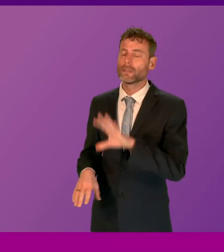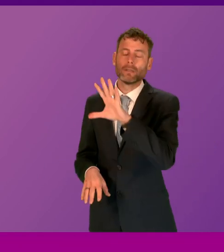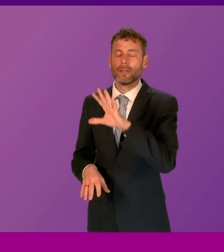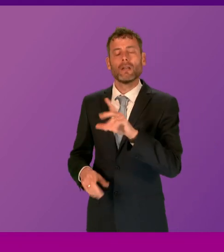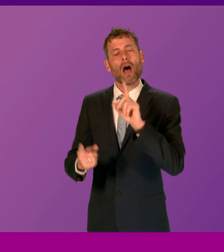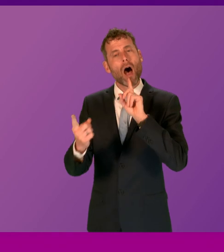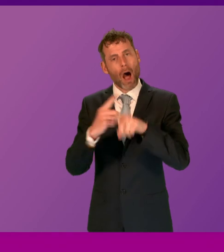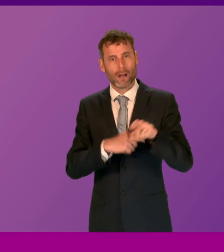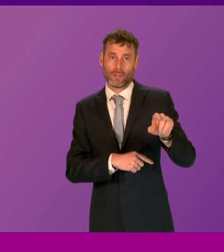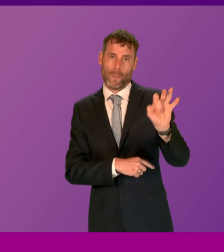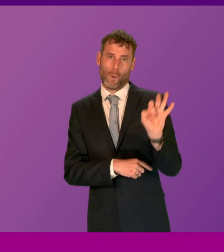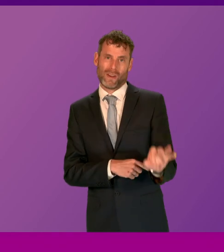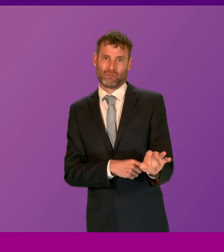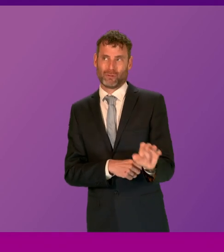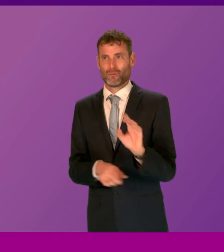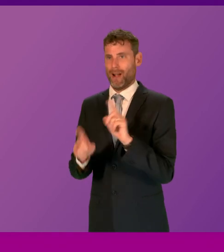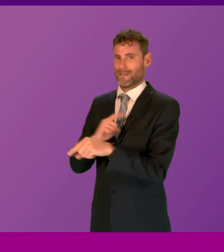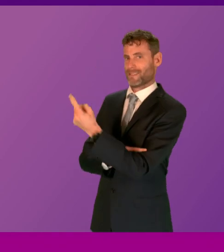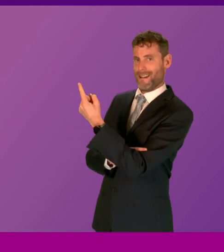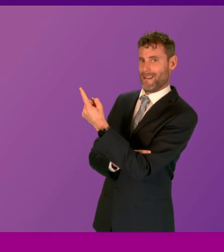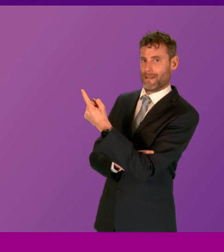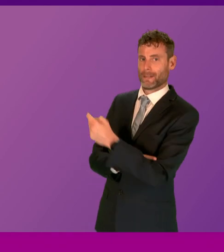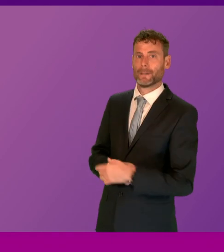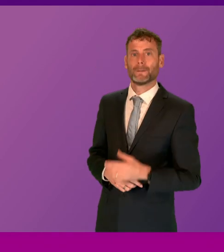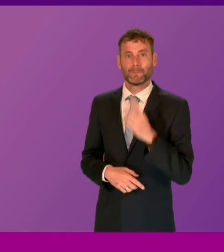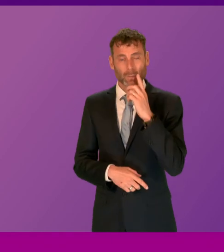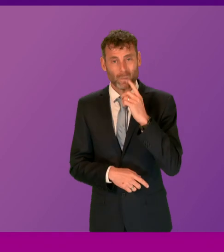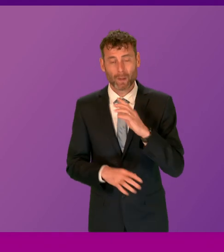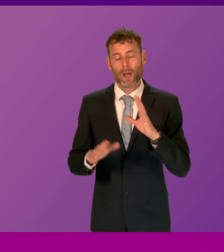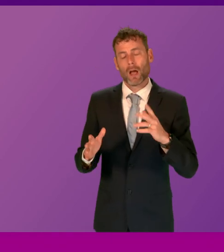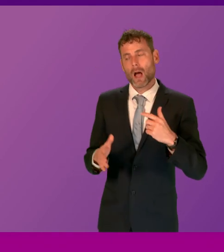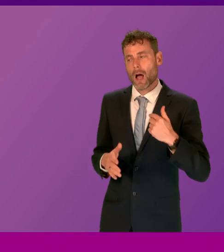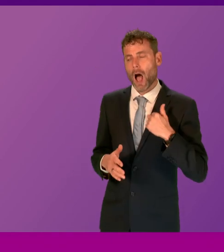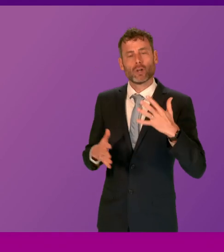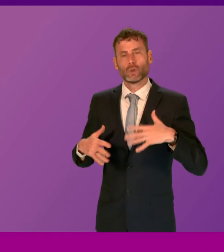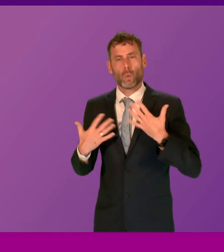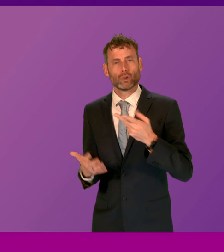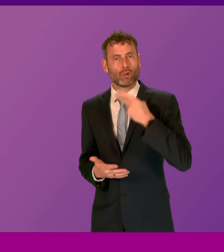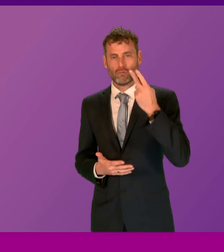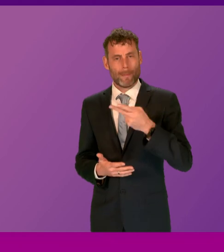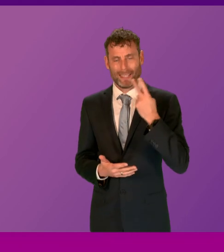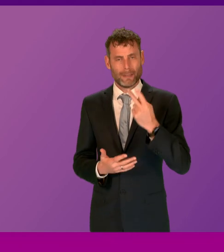As far as the issue at hand is concerned, I will not repeat the full answer, but I will